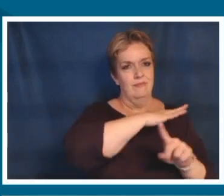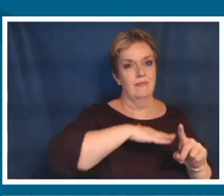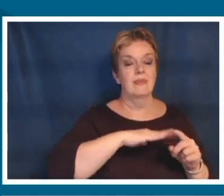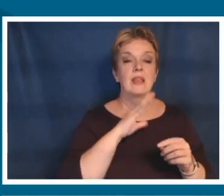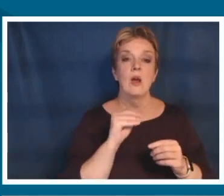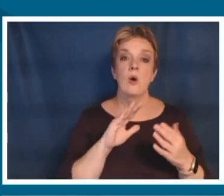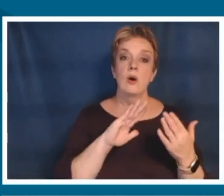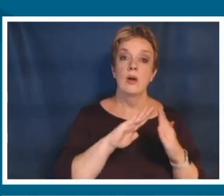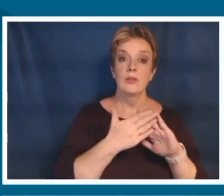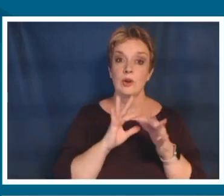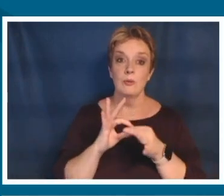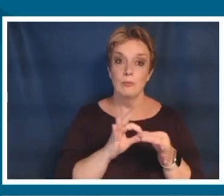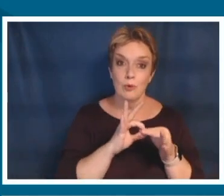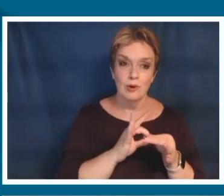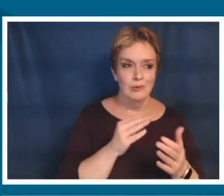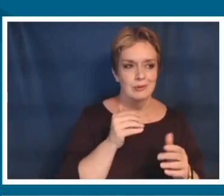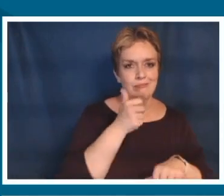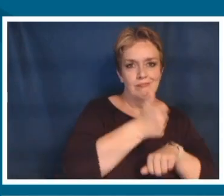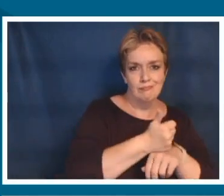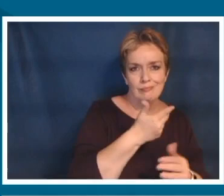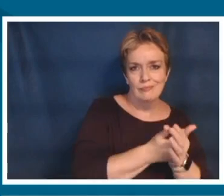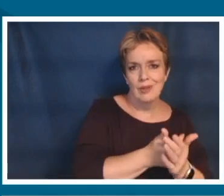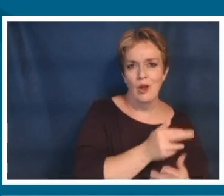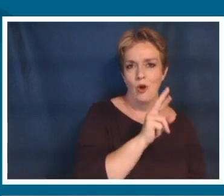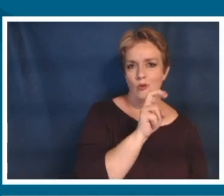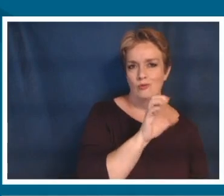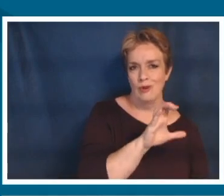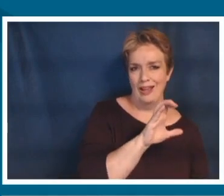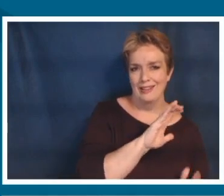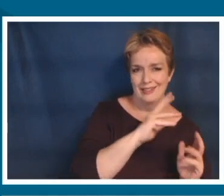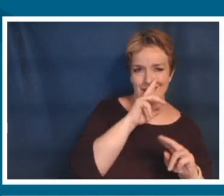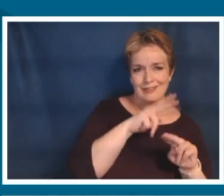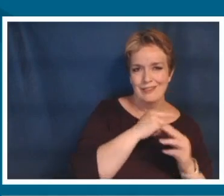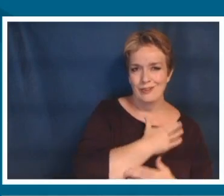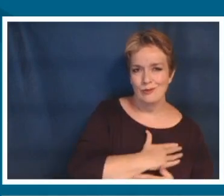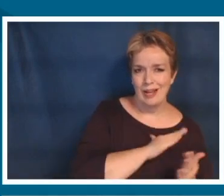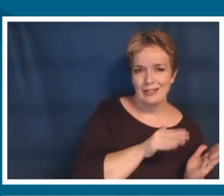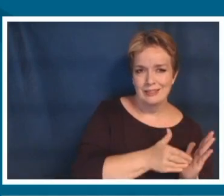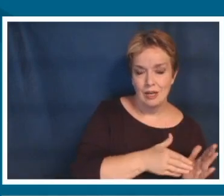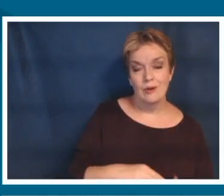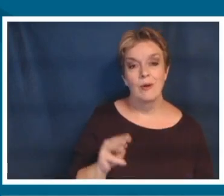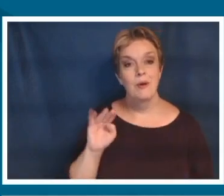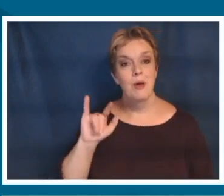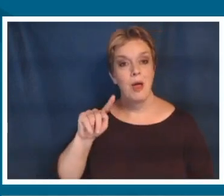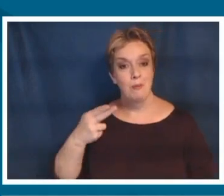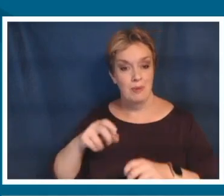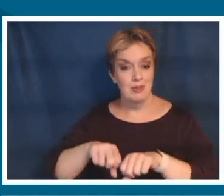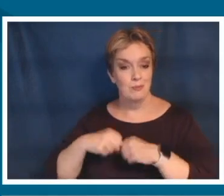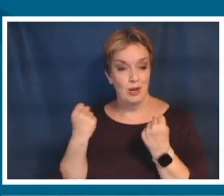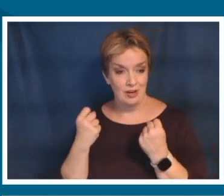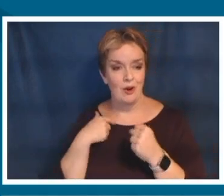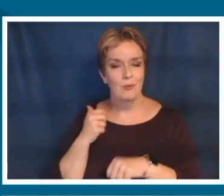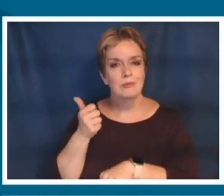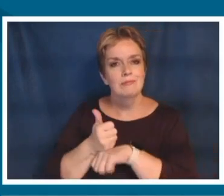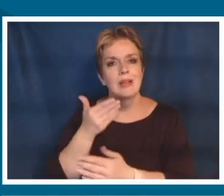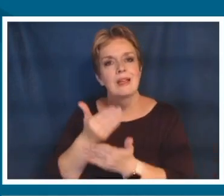put the myth breakers section next to ron brown high school which is a school